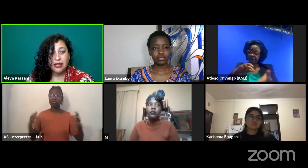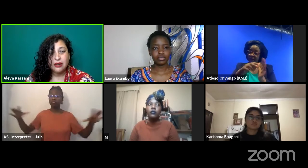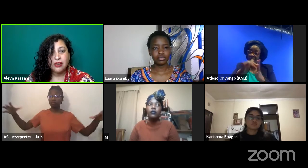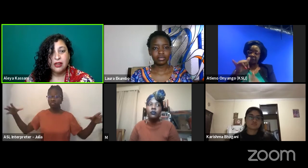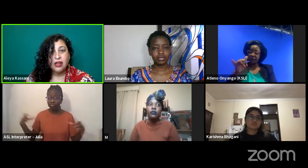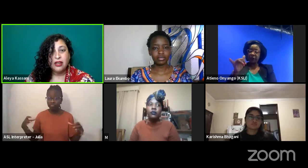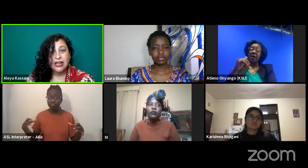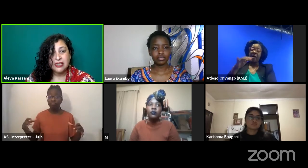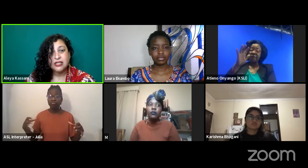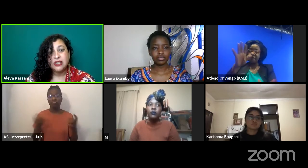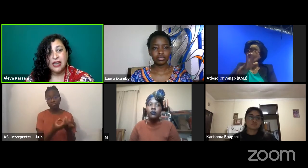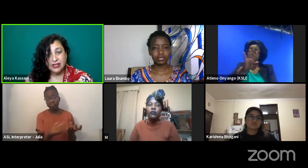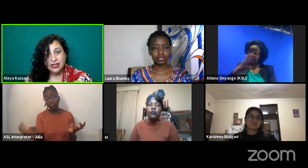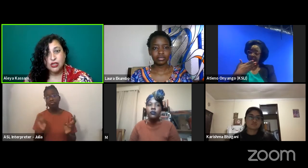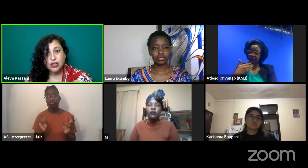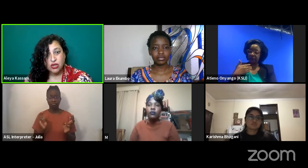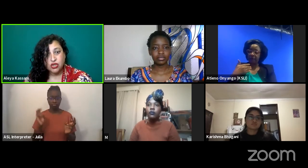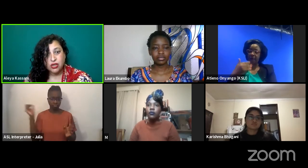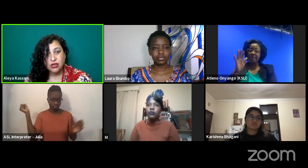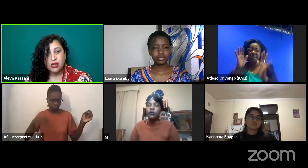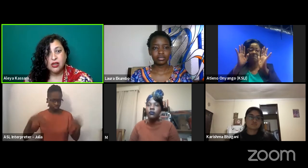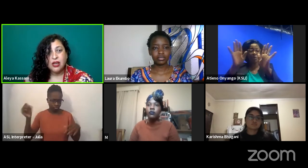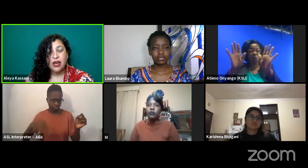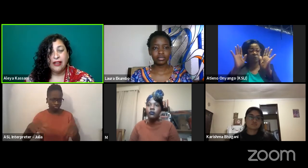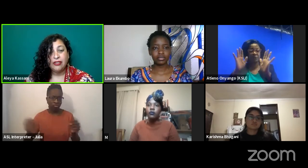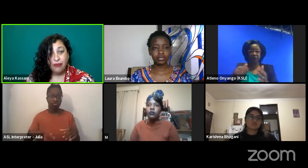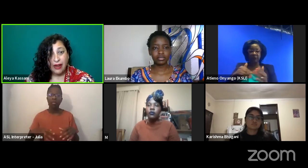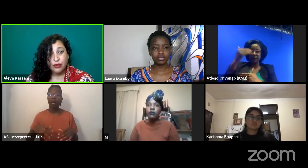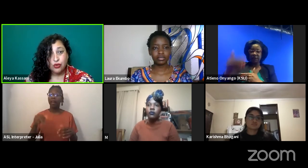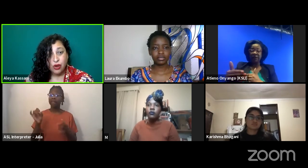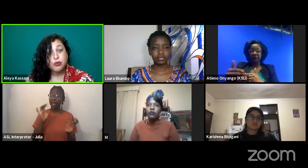in getting to the next iteration and the final draft,